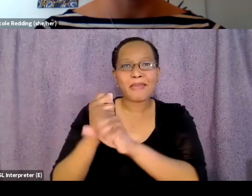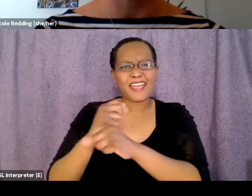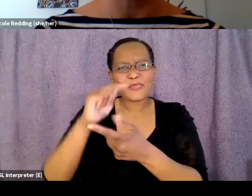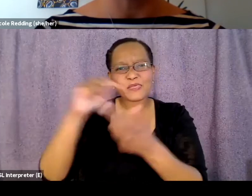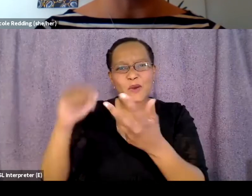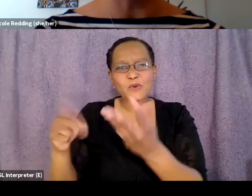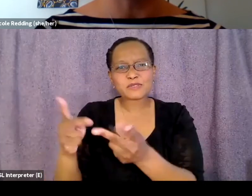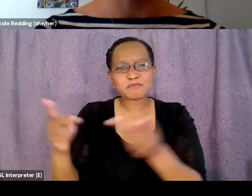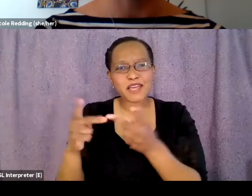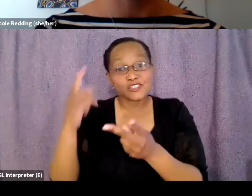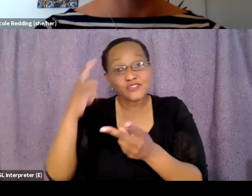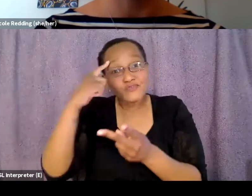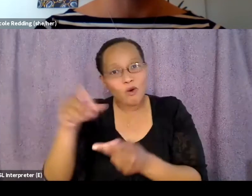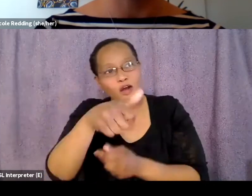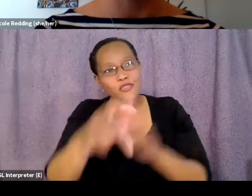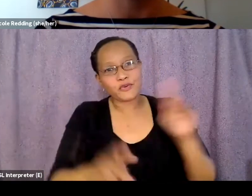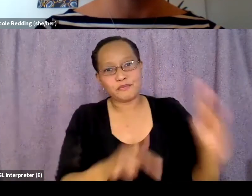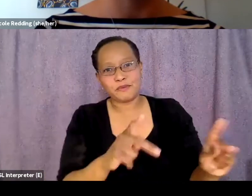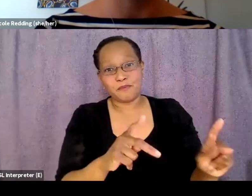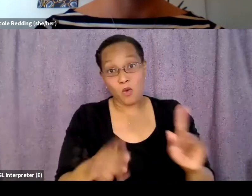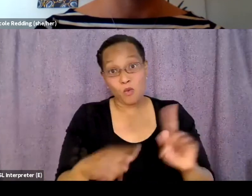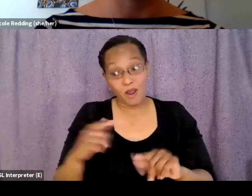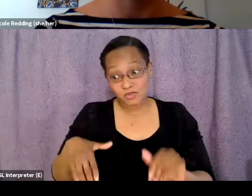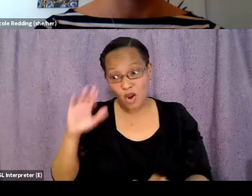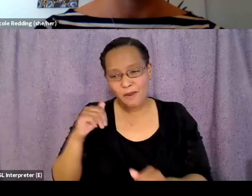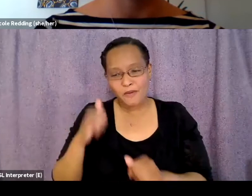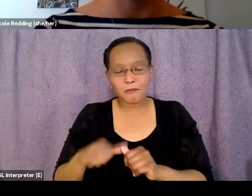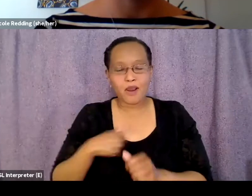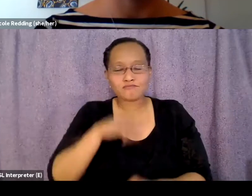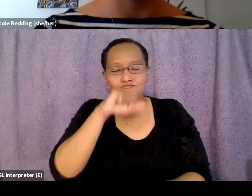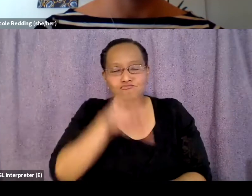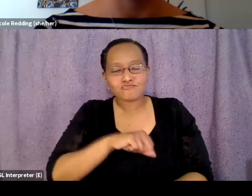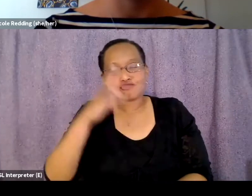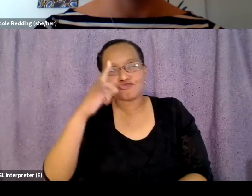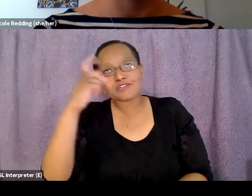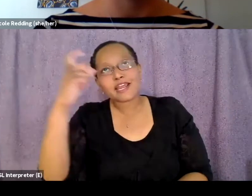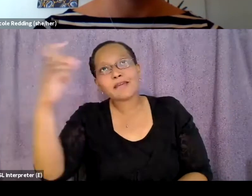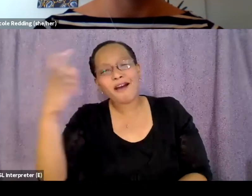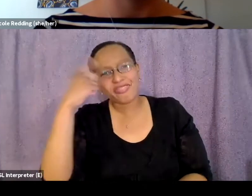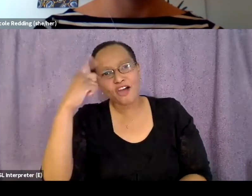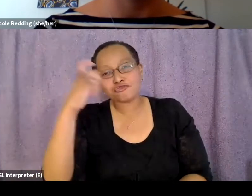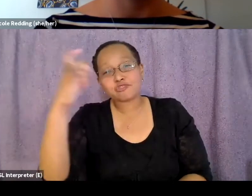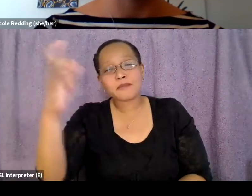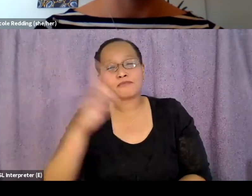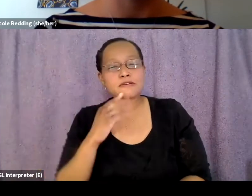huge on dreaming, I thought that. Keah Brown: Dreams were the best possible thing and the bigger and grander that they